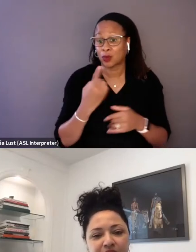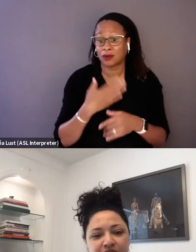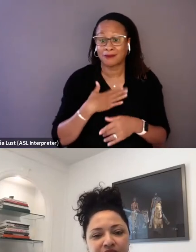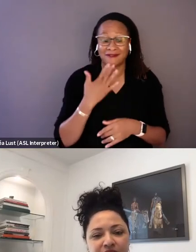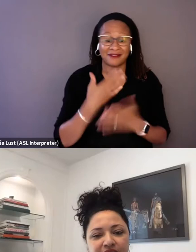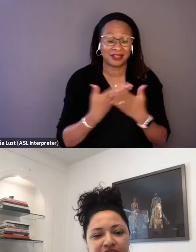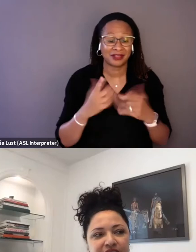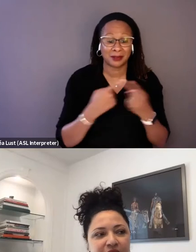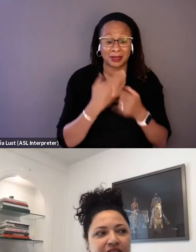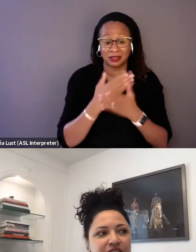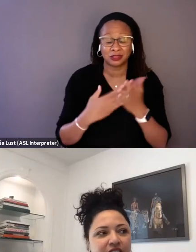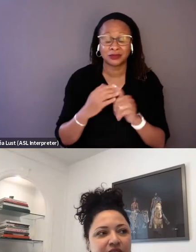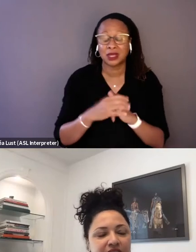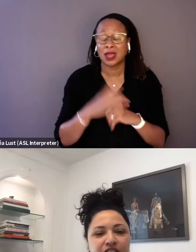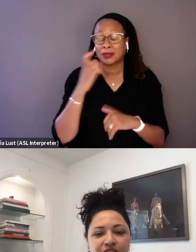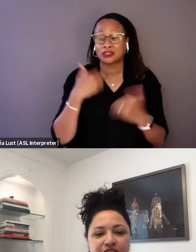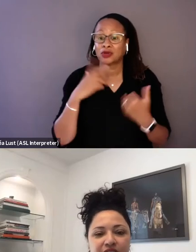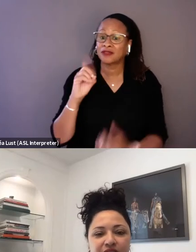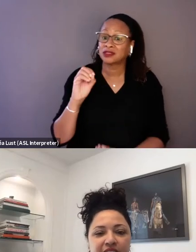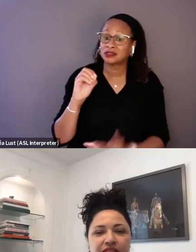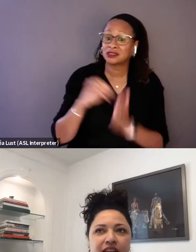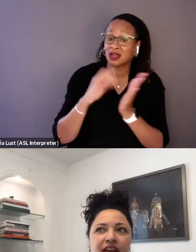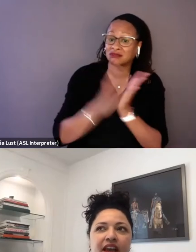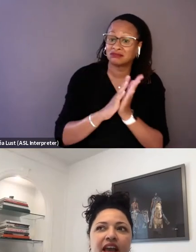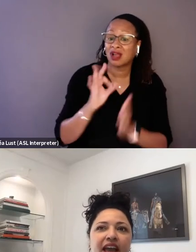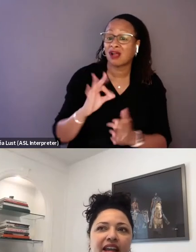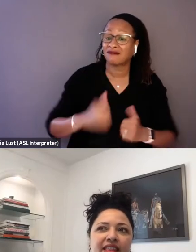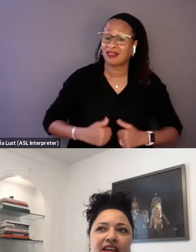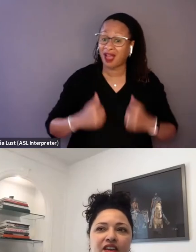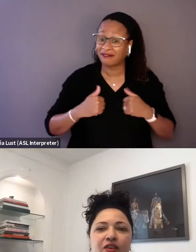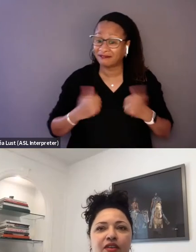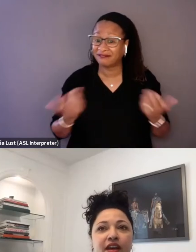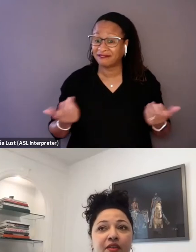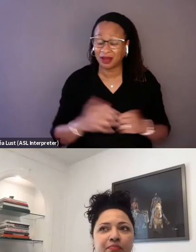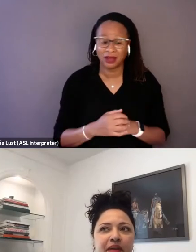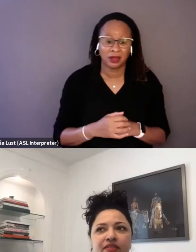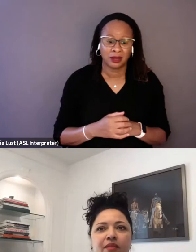because you have this documentation of lives. And I think another big theme